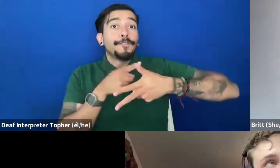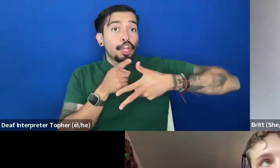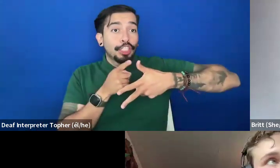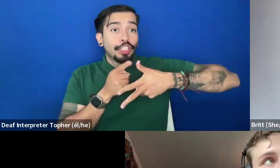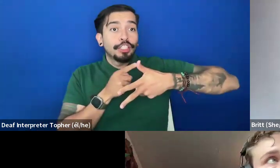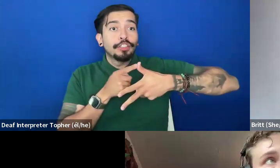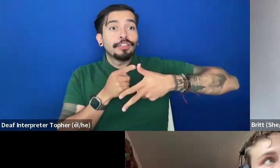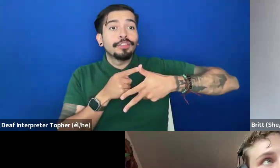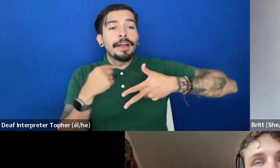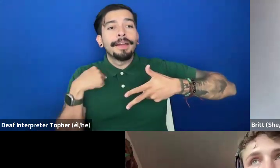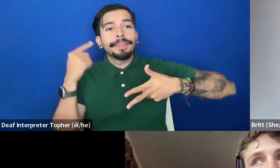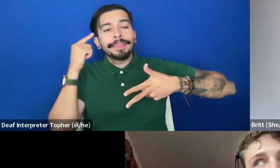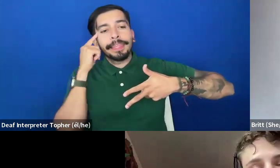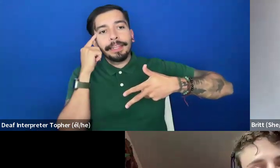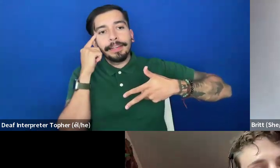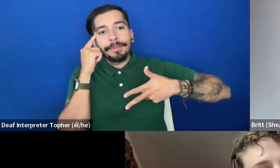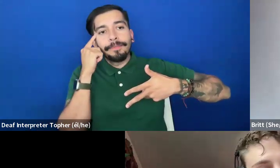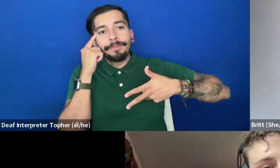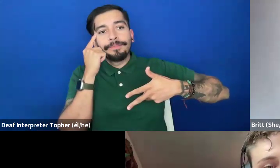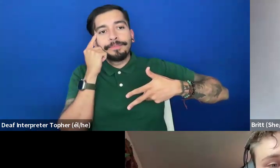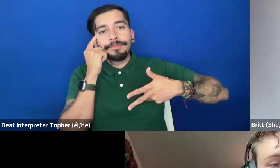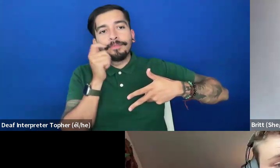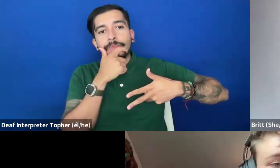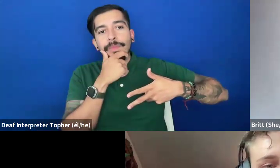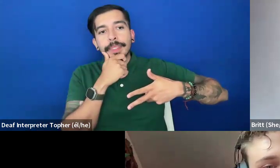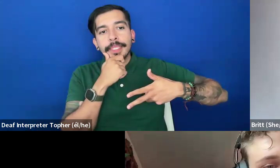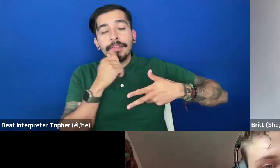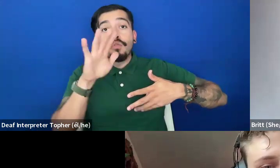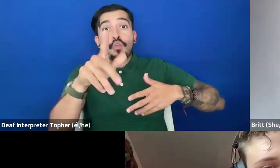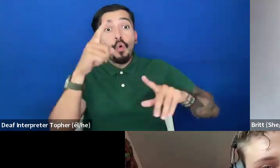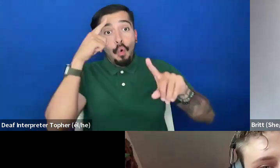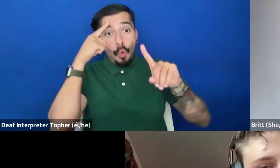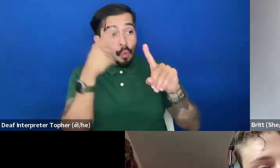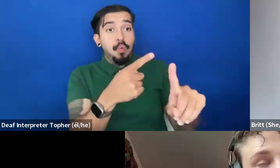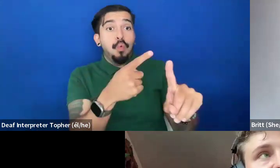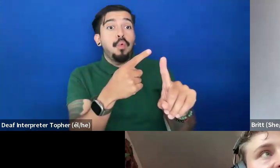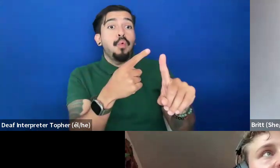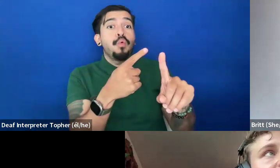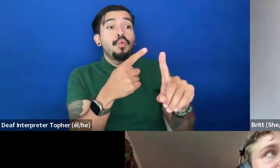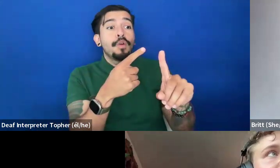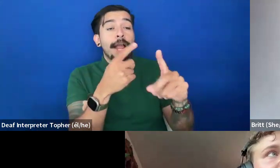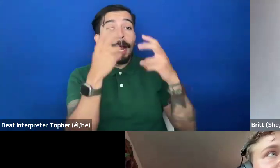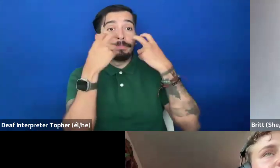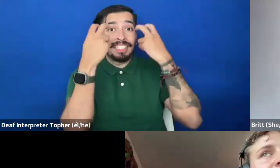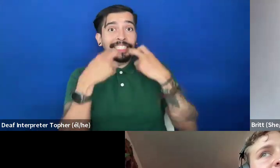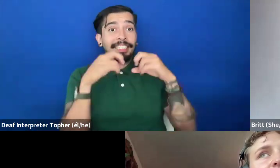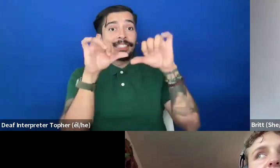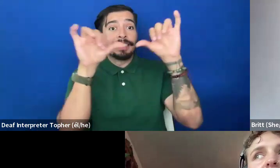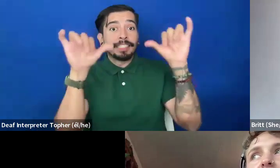on the topic of capitalism, how it's screwing over everyone, how do we recognize our struggles are together, um, and have a united front.